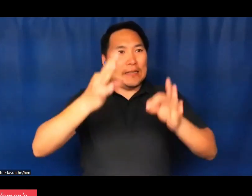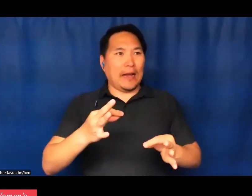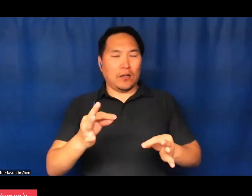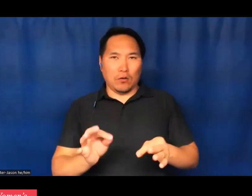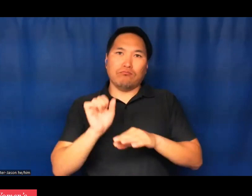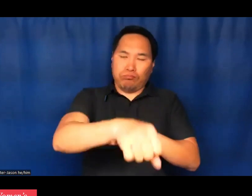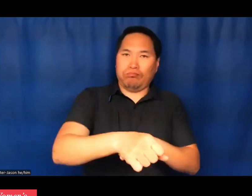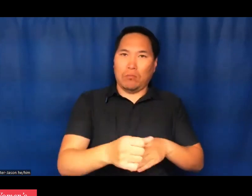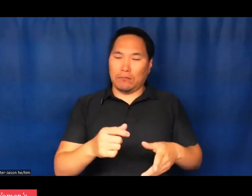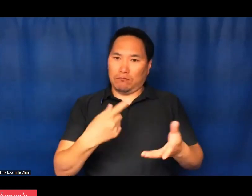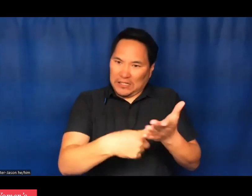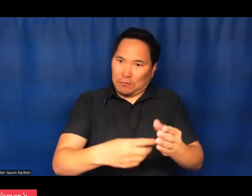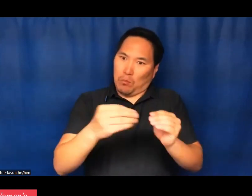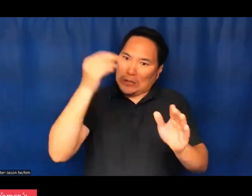as I've said is the better part of the argument.